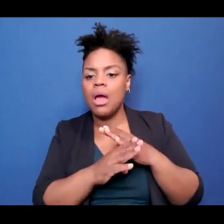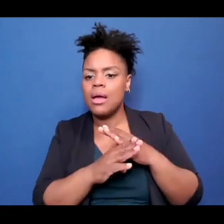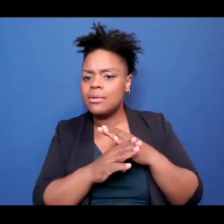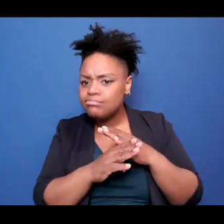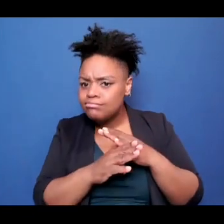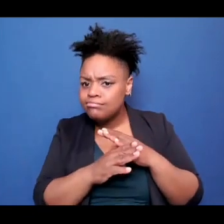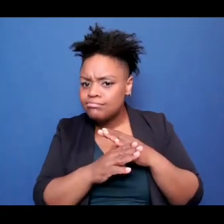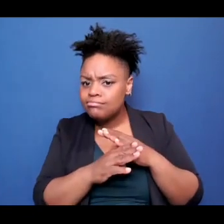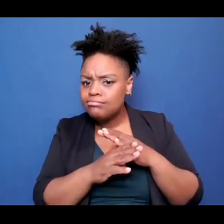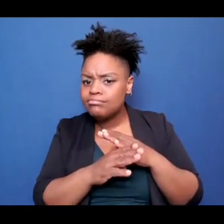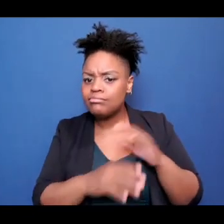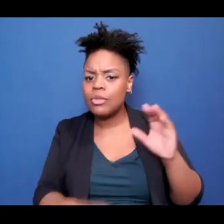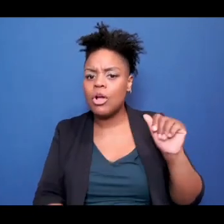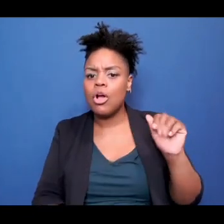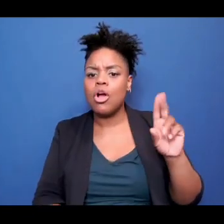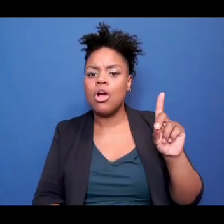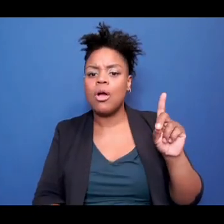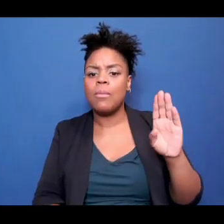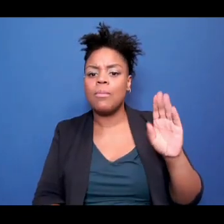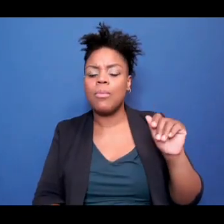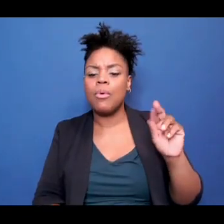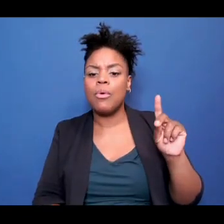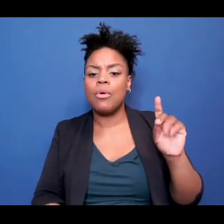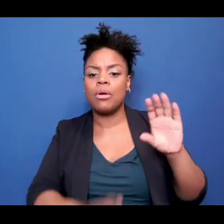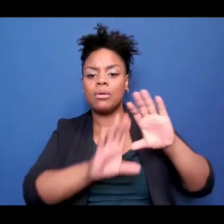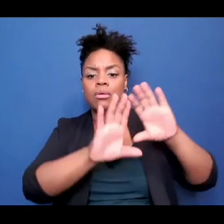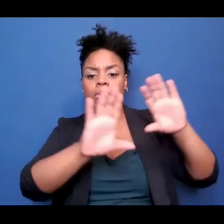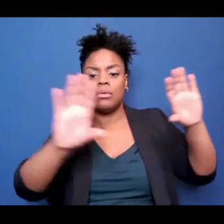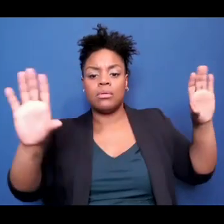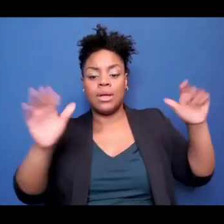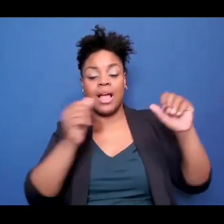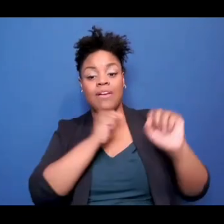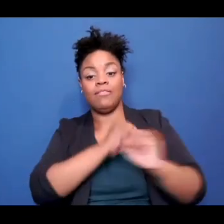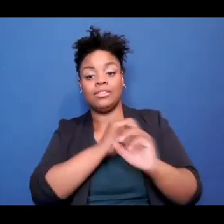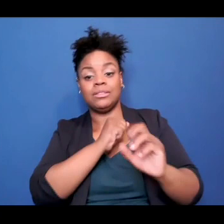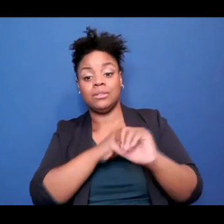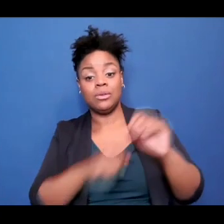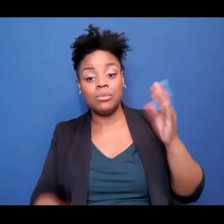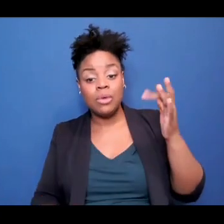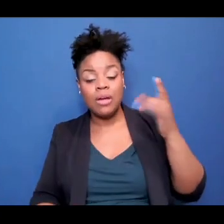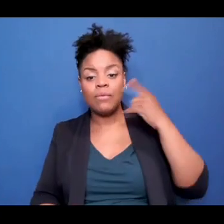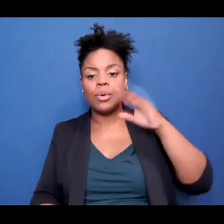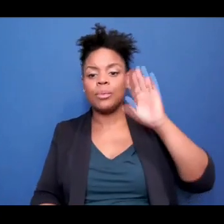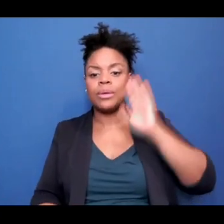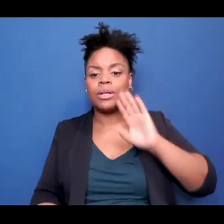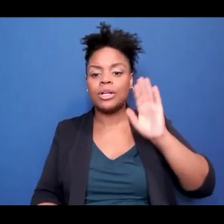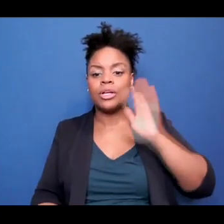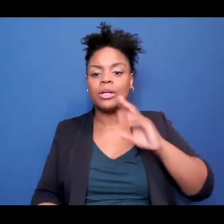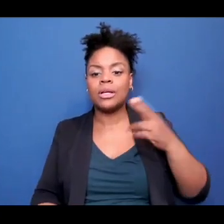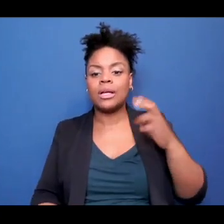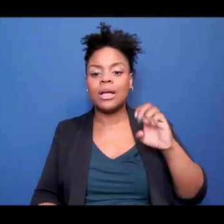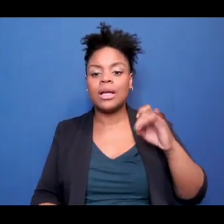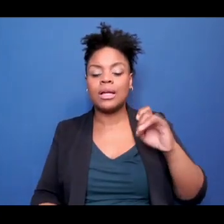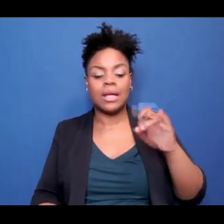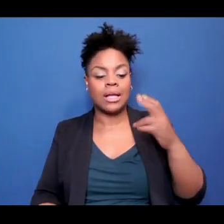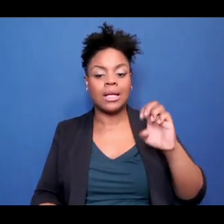PHONE KIOSK. WHAT'S HIDDEN BEHIND THAT CARDBOARD IS HEINEKIN BOTTLE SH THIS IS AN AD FOR HEINEKIN BEER.